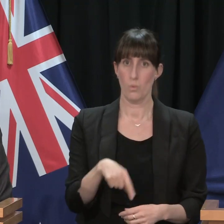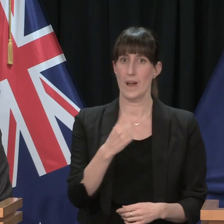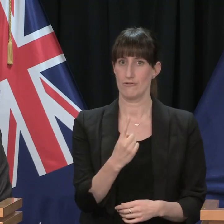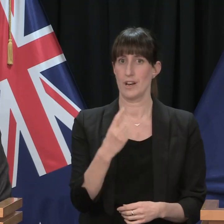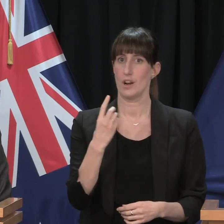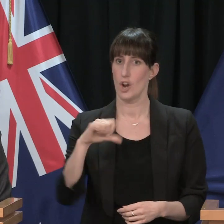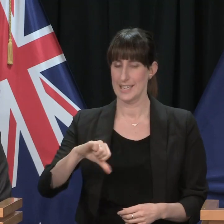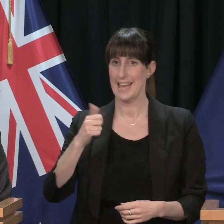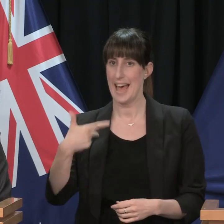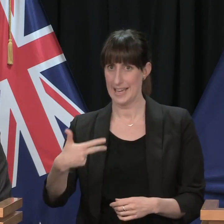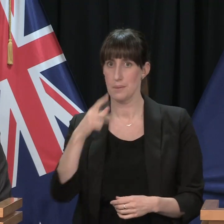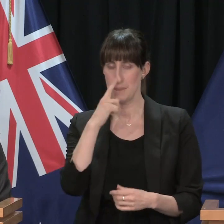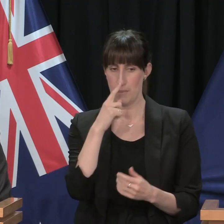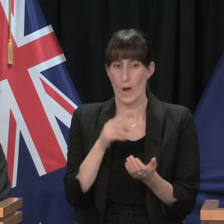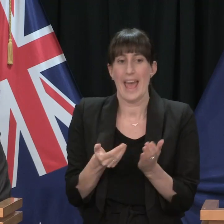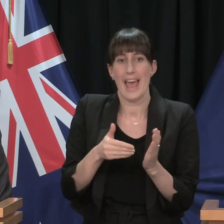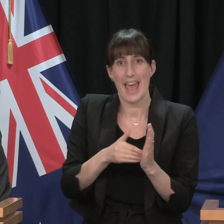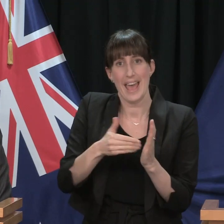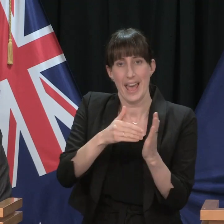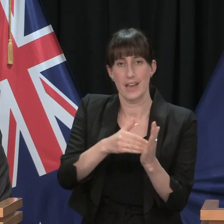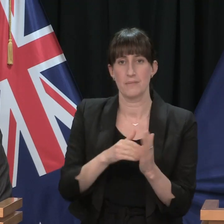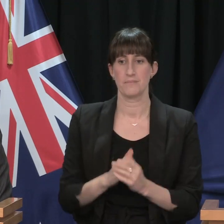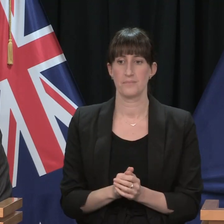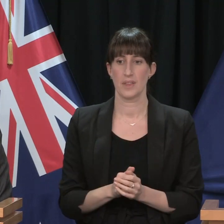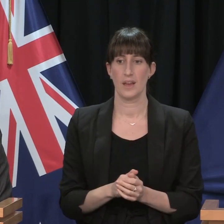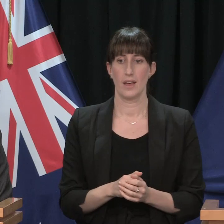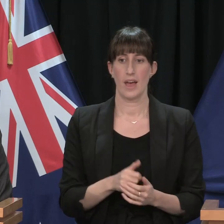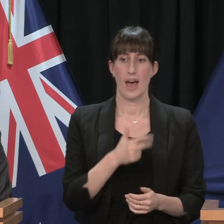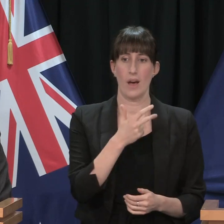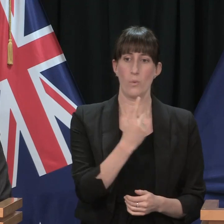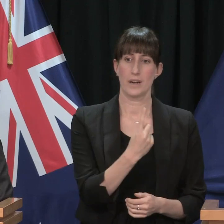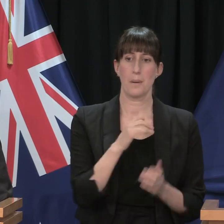number of poster scans has